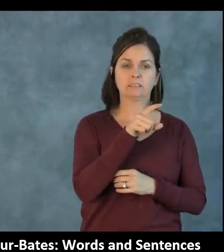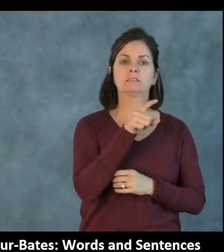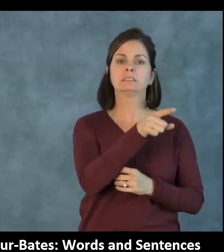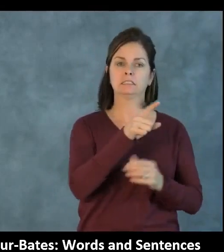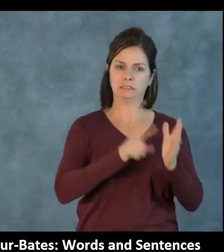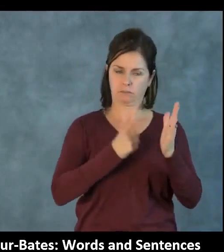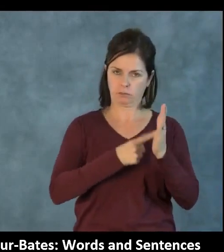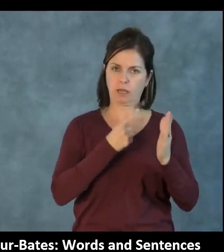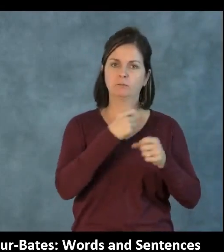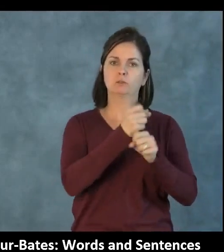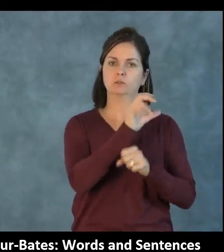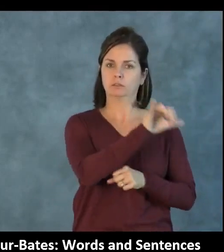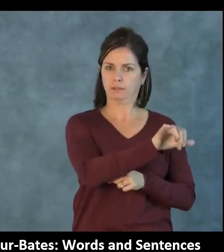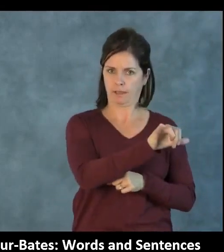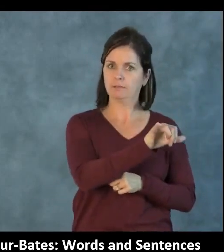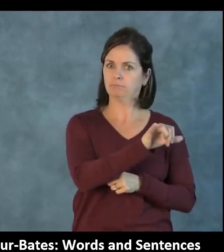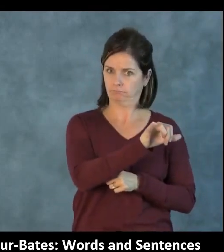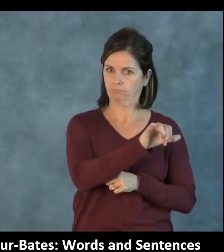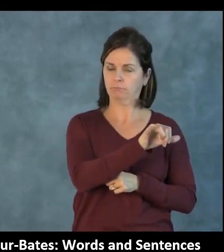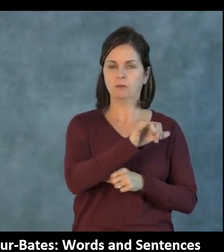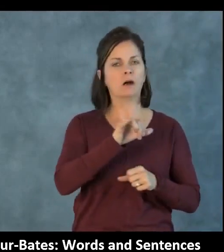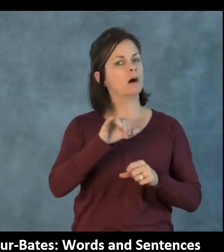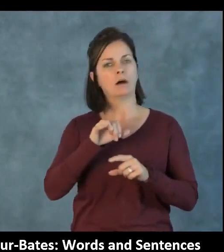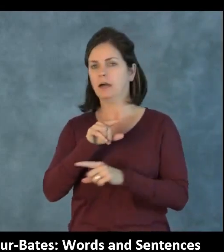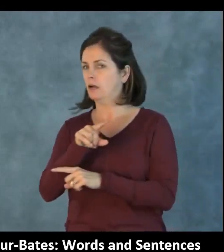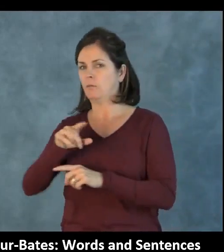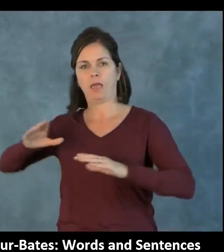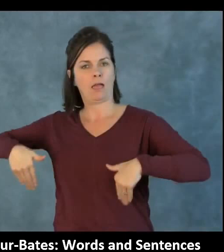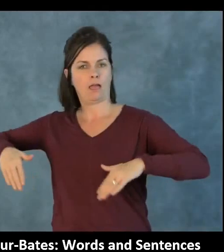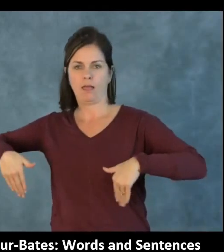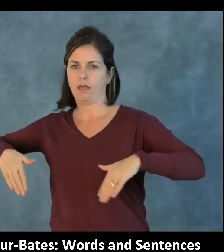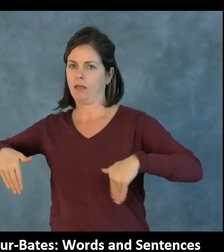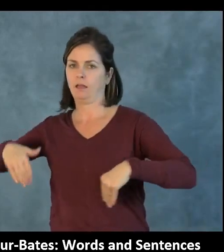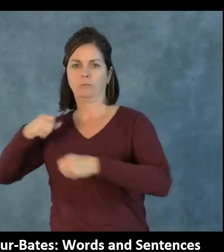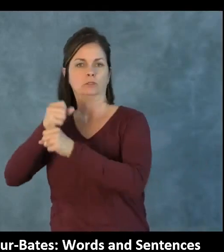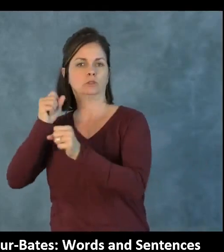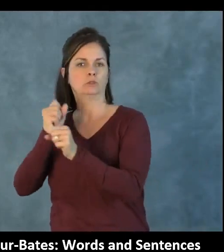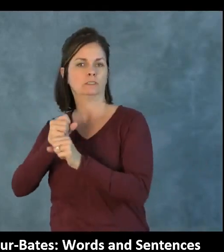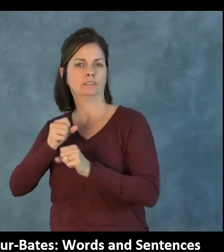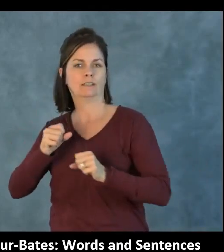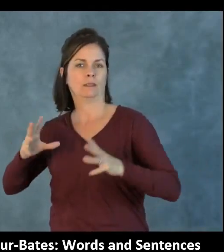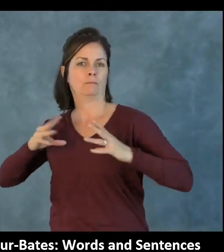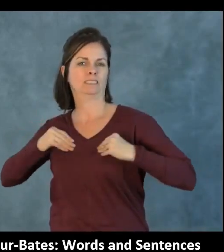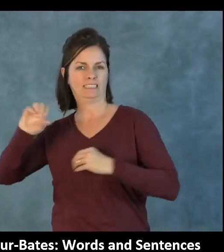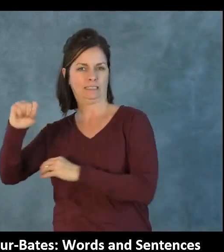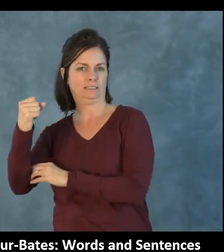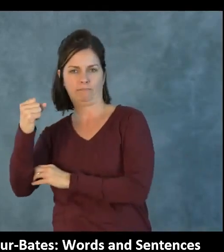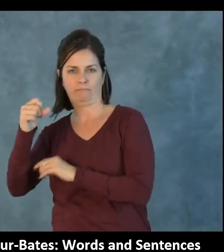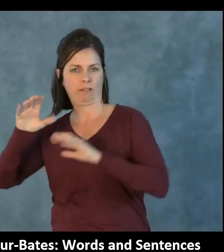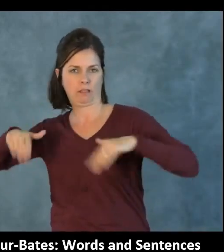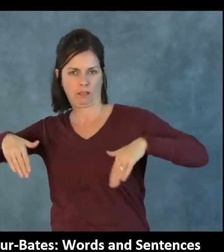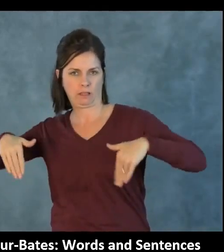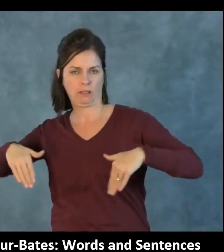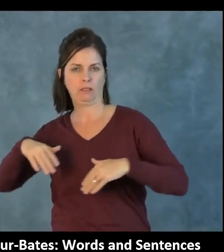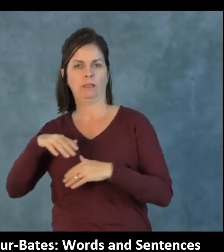that form, but he is not yet producing the Possessive -s, the Progressive -ing,